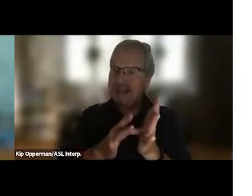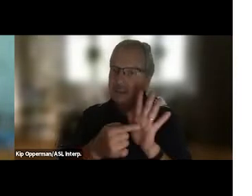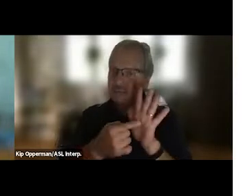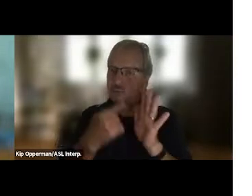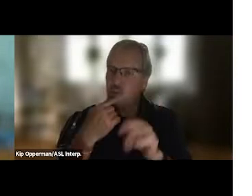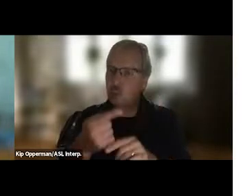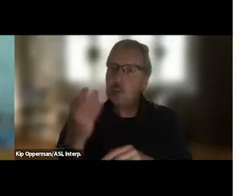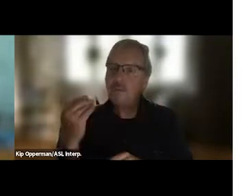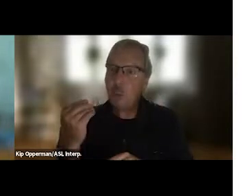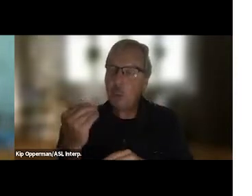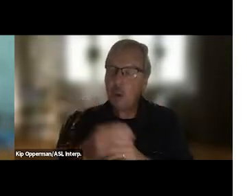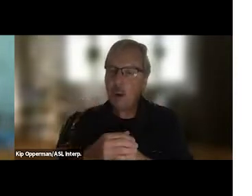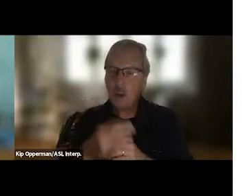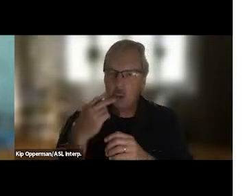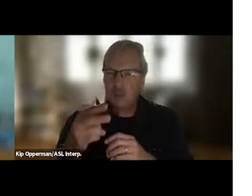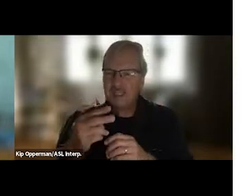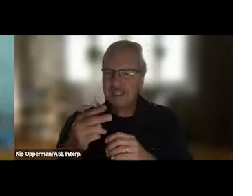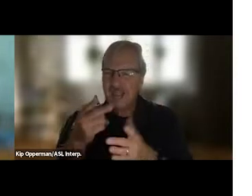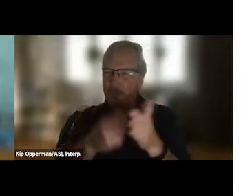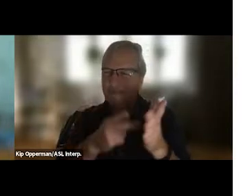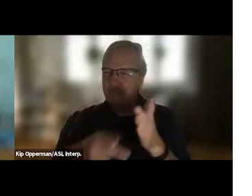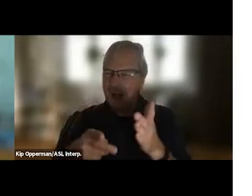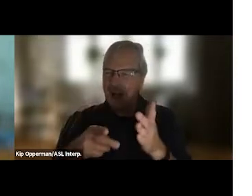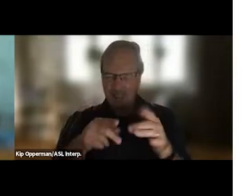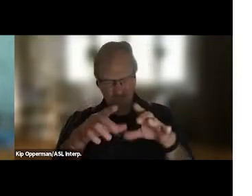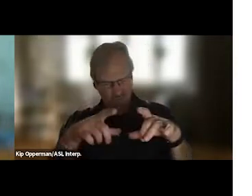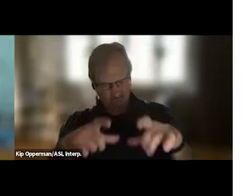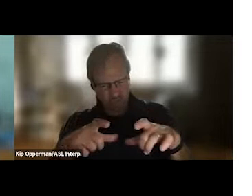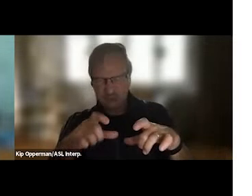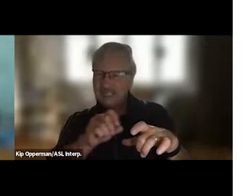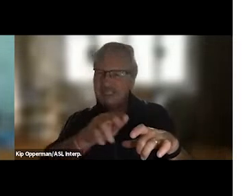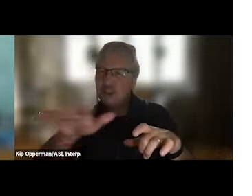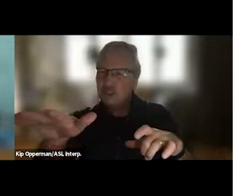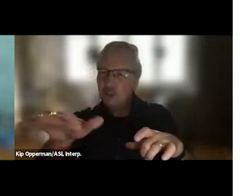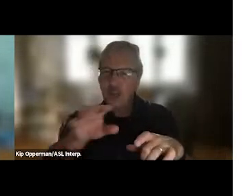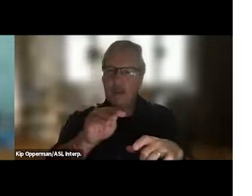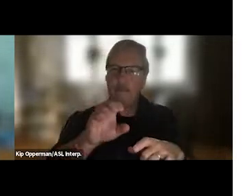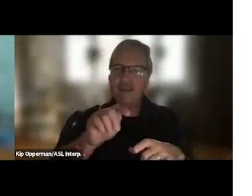and you can see the pie chart with the distribution is methadone, a synthetic analgesic drug,